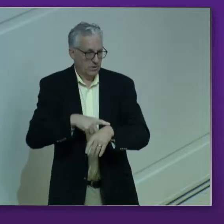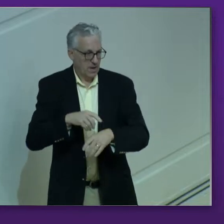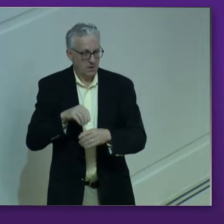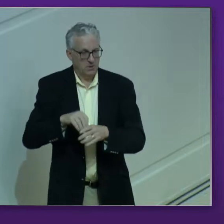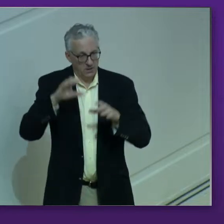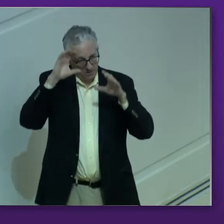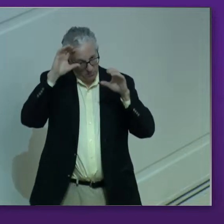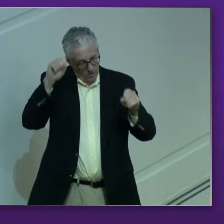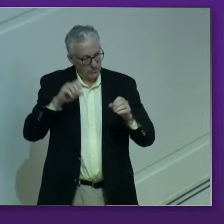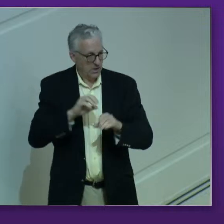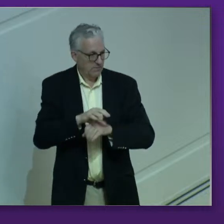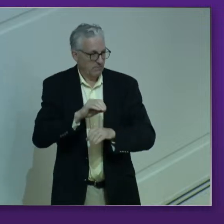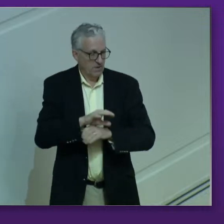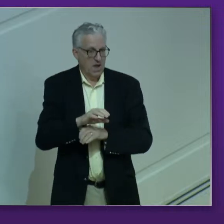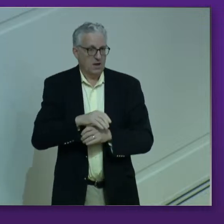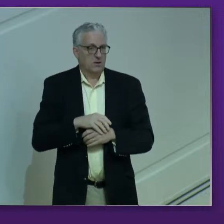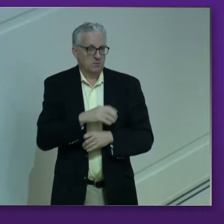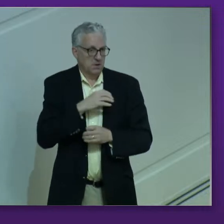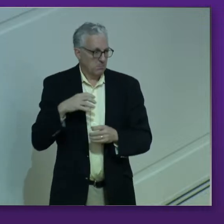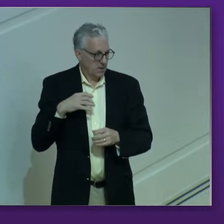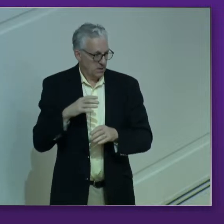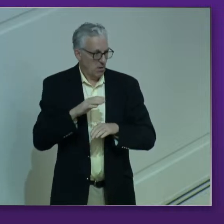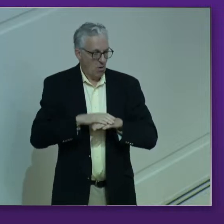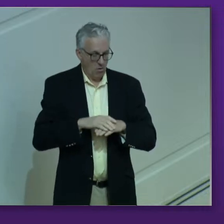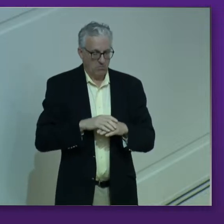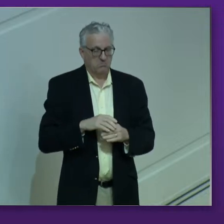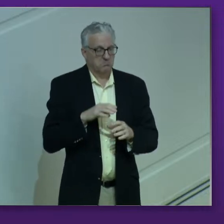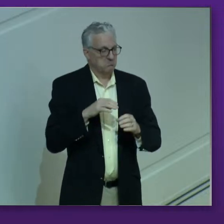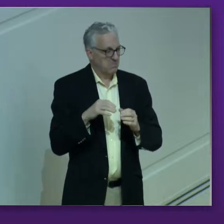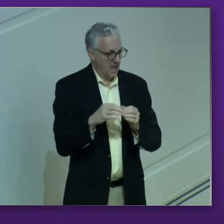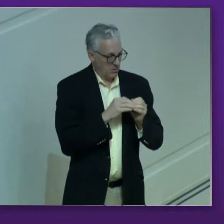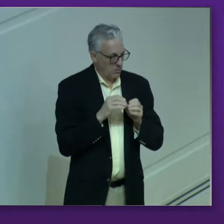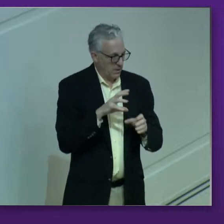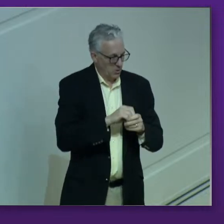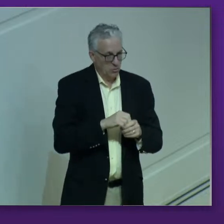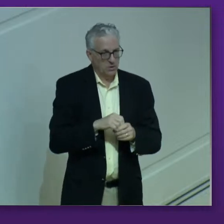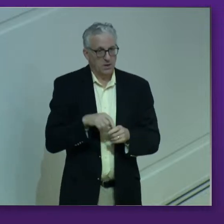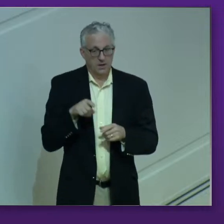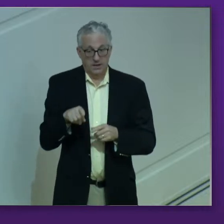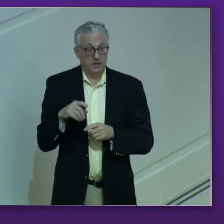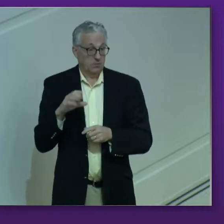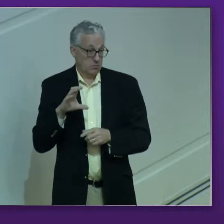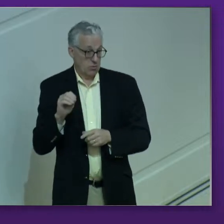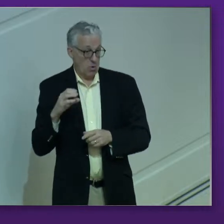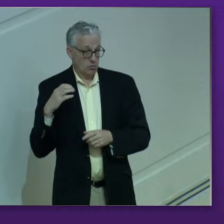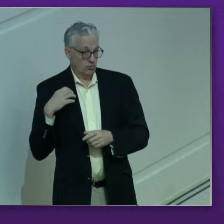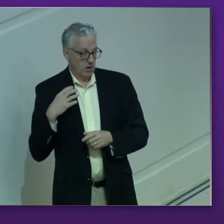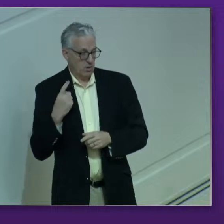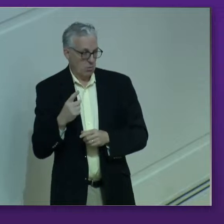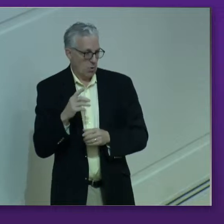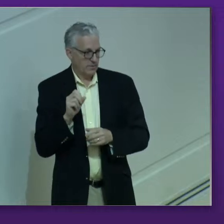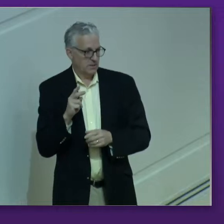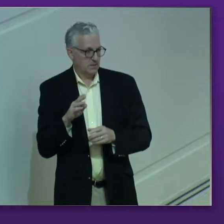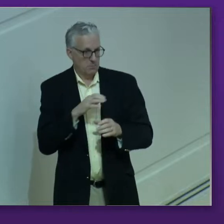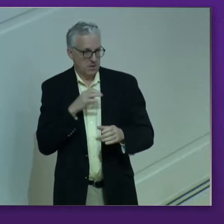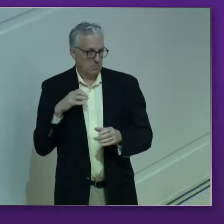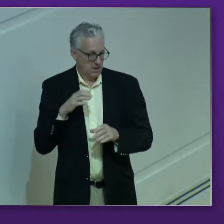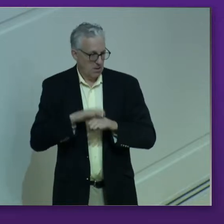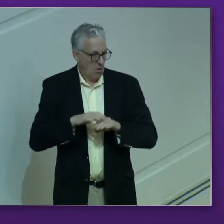AND EQUITY EMPLOYEE AWARDEES. I WOULD LIKE TO ASK THE FOLLOWING EMPLOYEES TO STAND TO BE